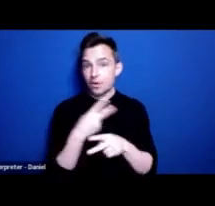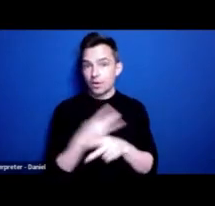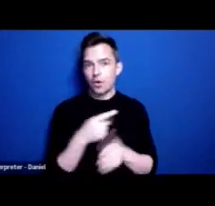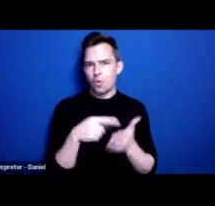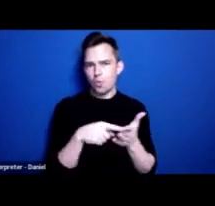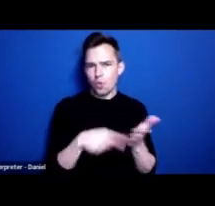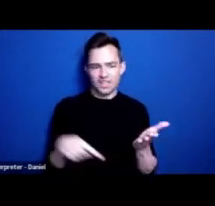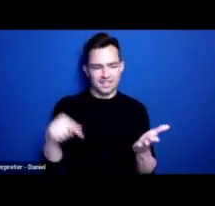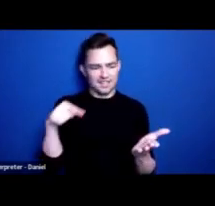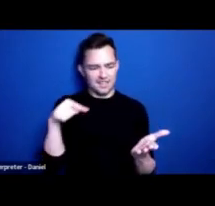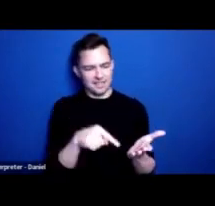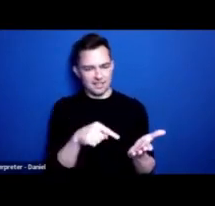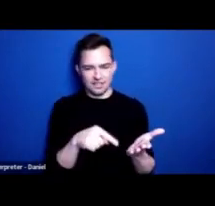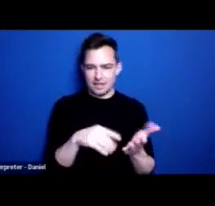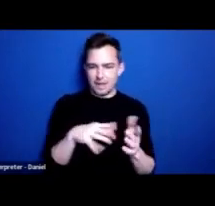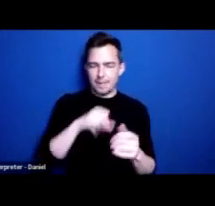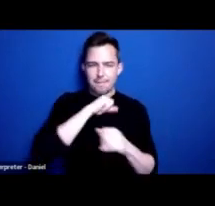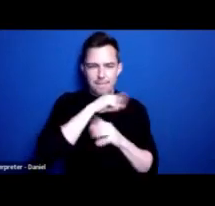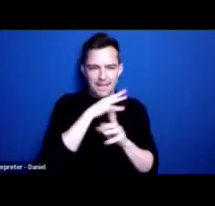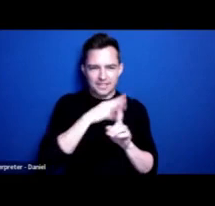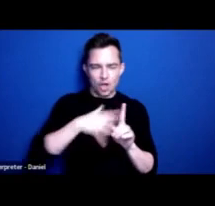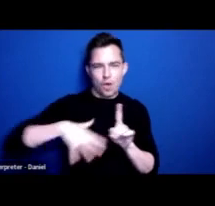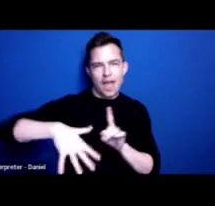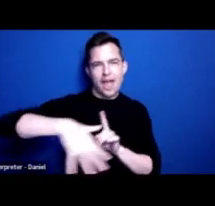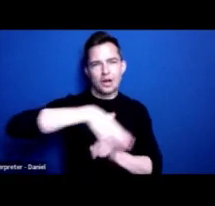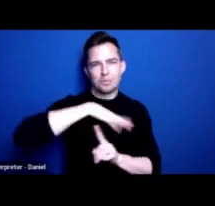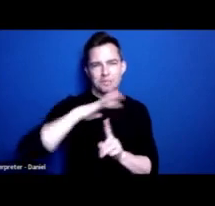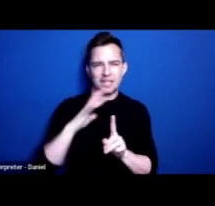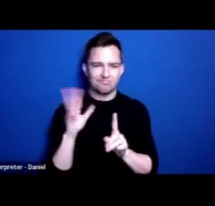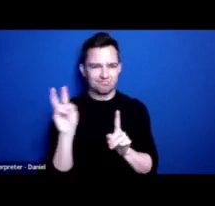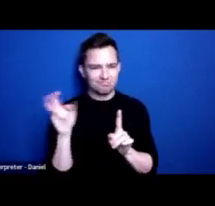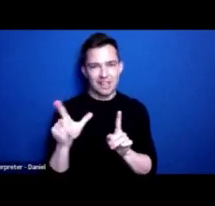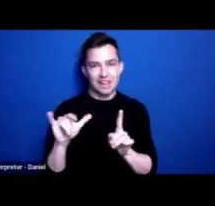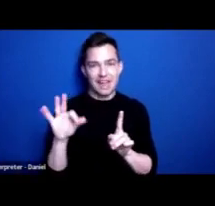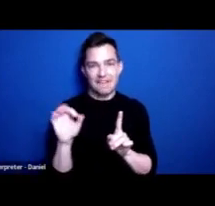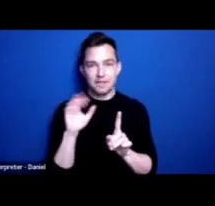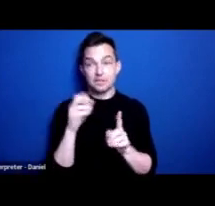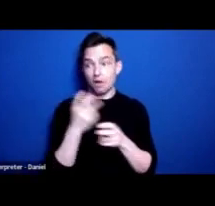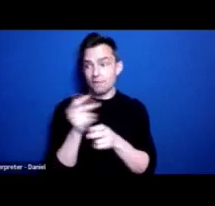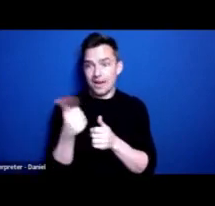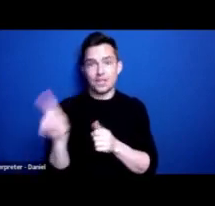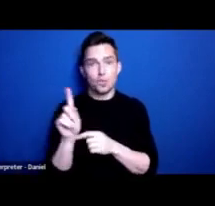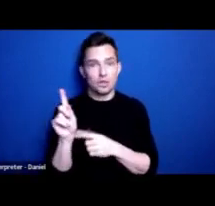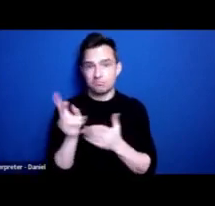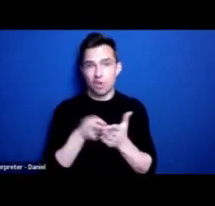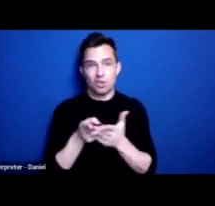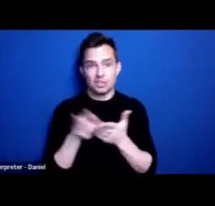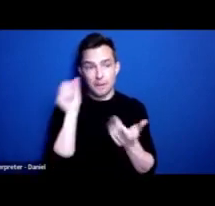rest of this mess around me that that's life, which is hard for anybody, let's be honest, you know, as a, you know, in their